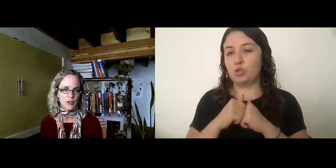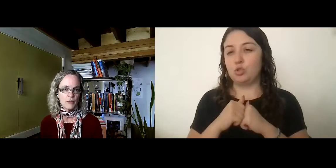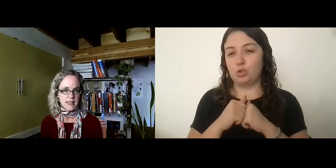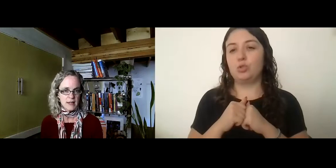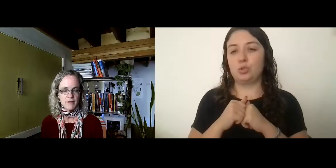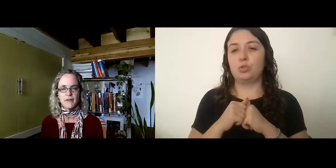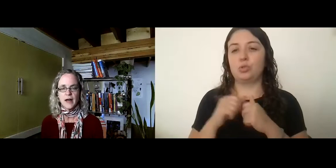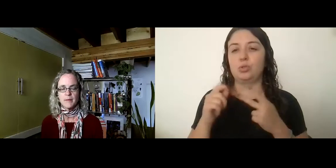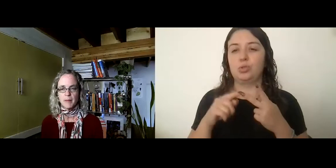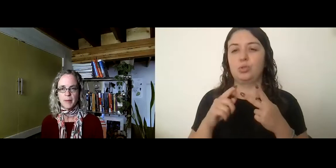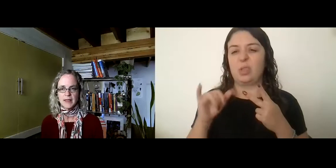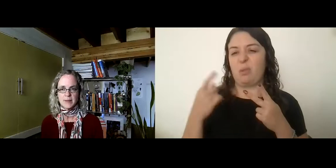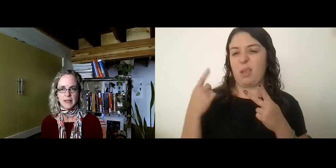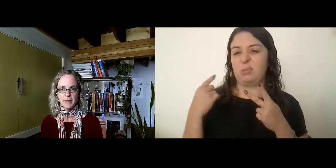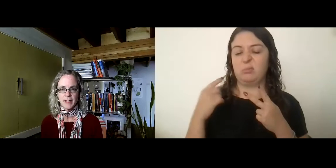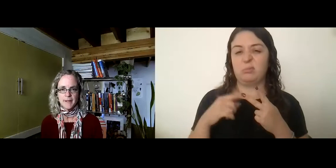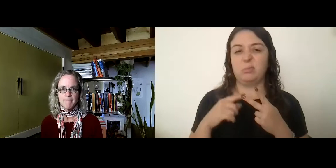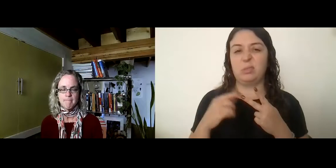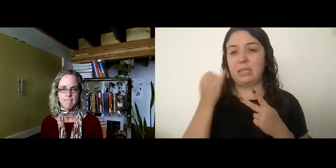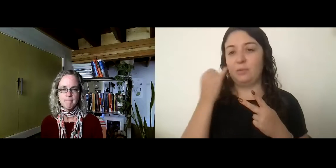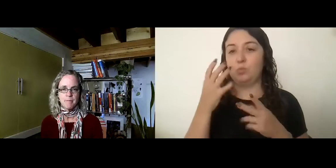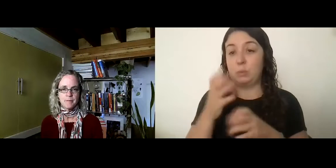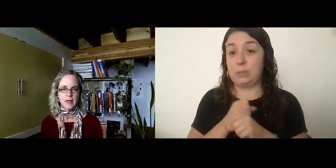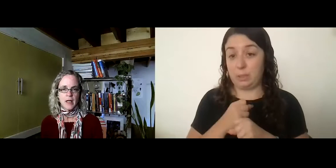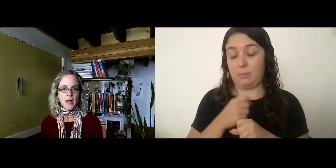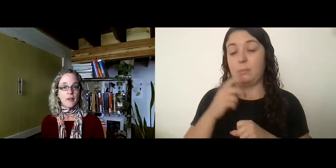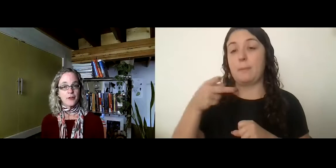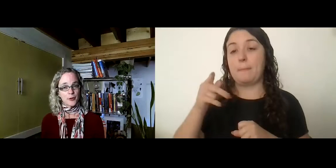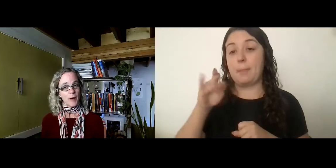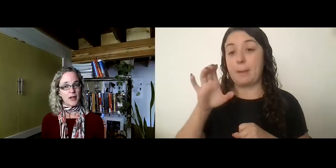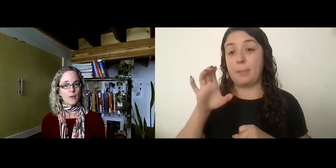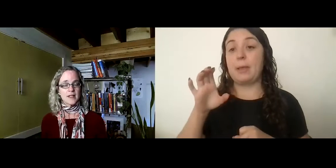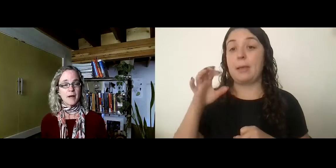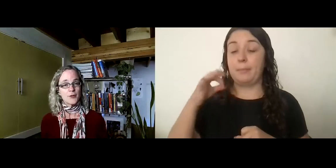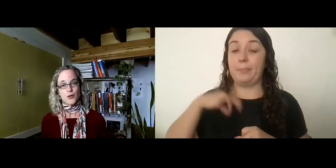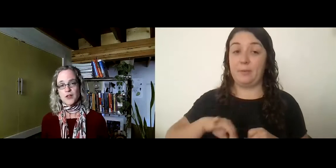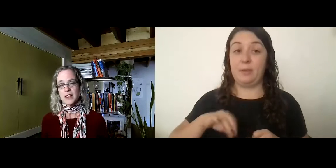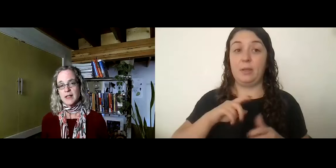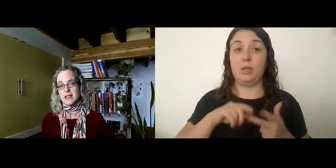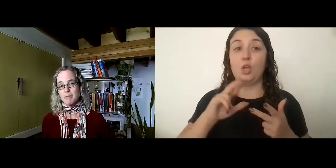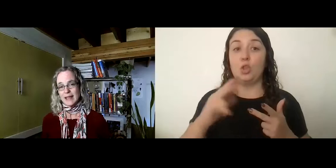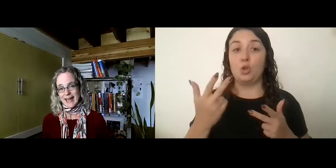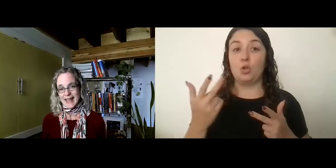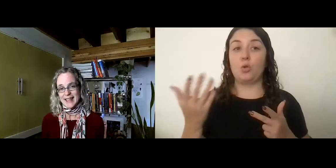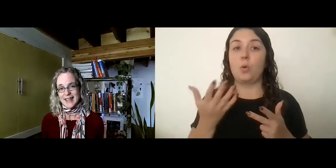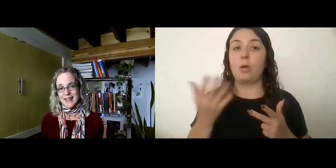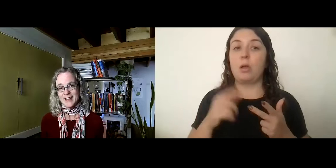when you receive a public disability benefit. The third webinar was about Social Security's Plan